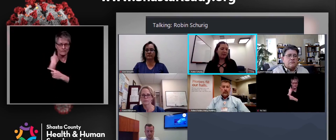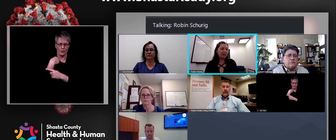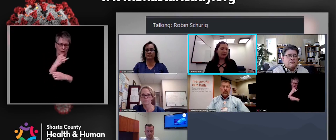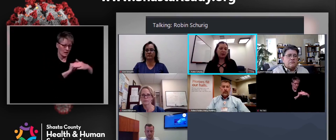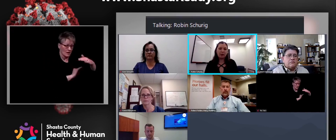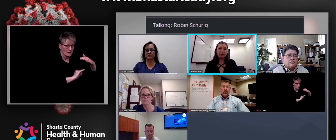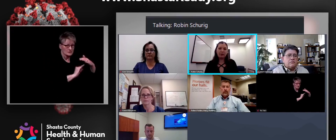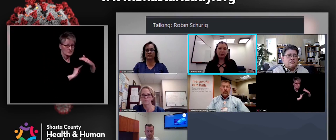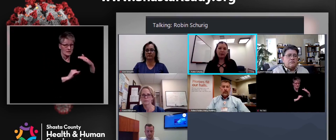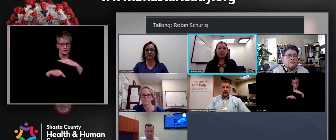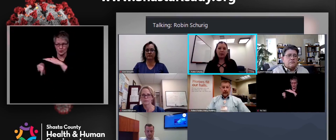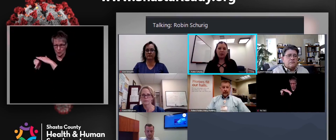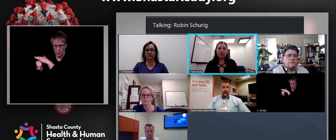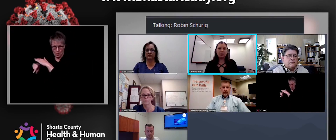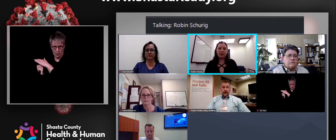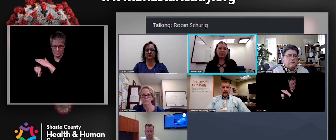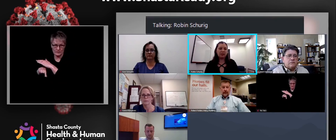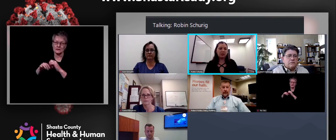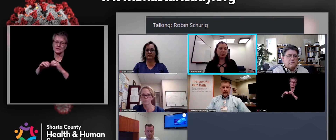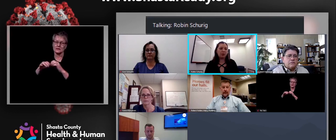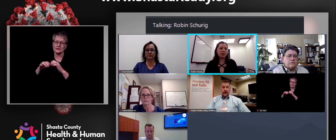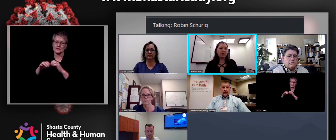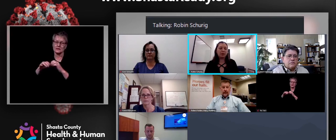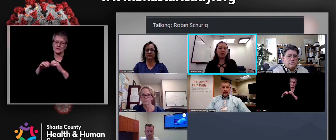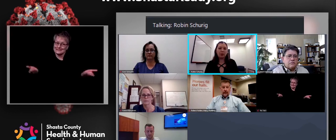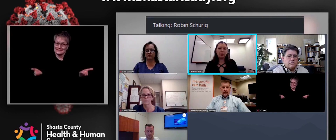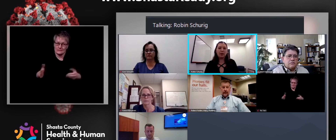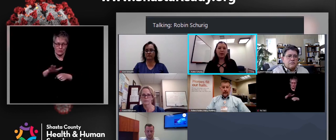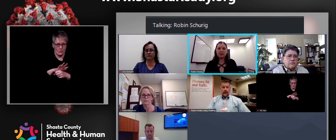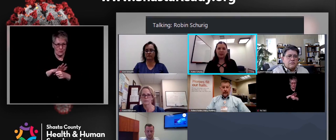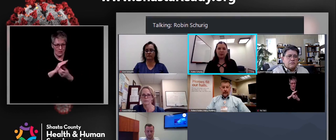That is something that is done at the local level. When we issue an isolation or quarantine